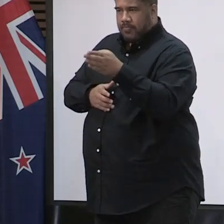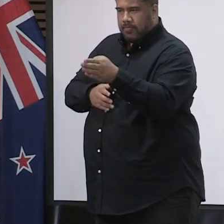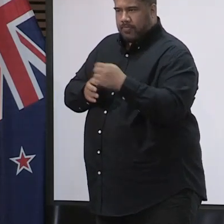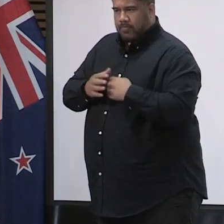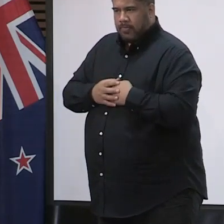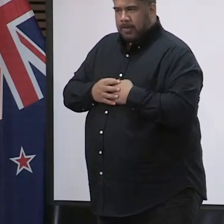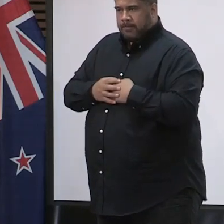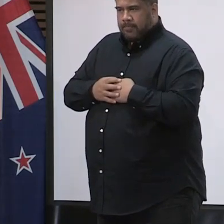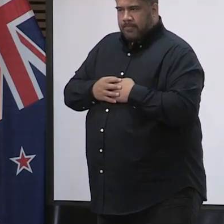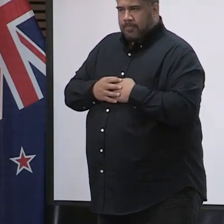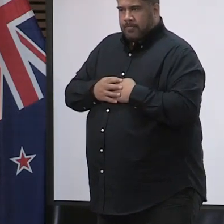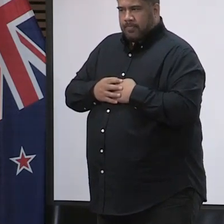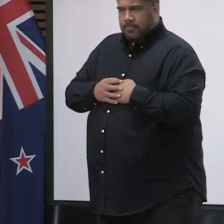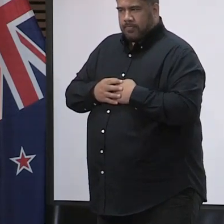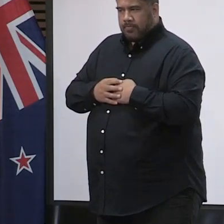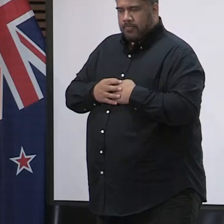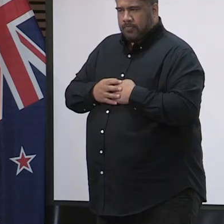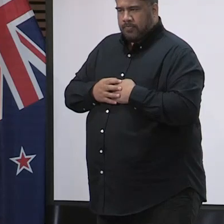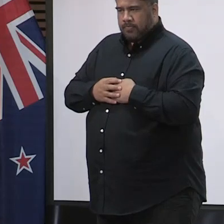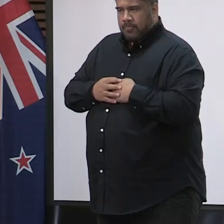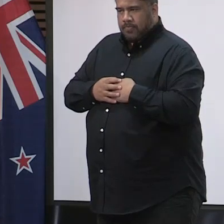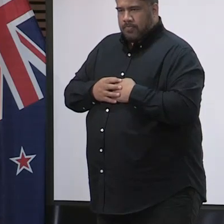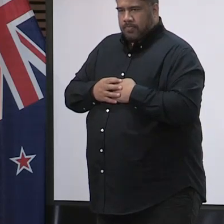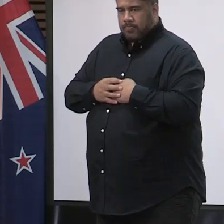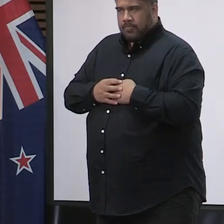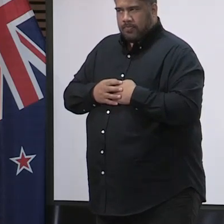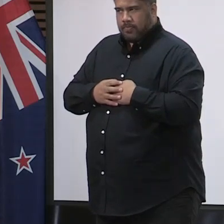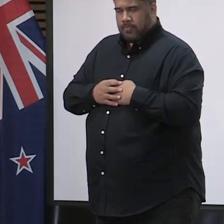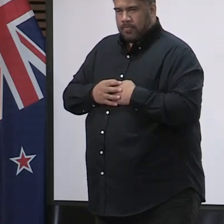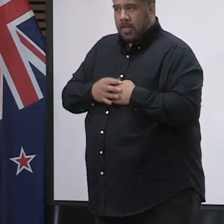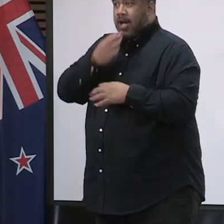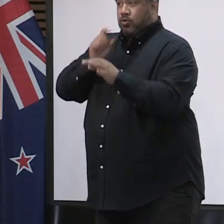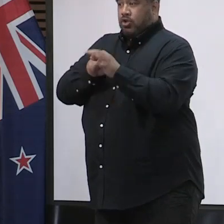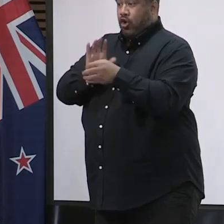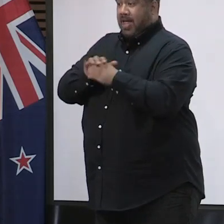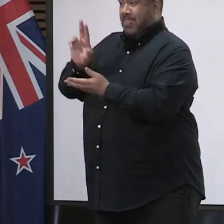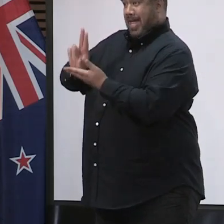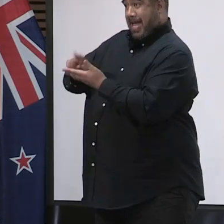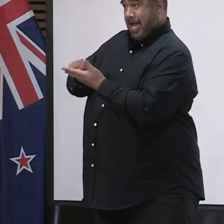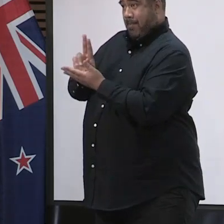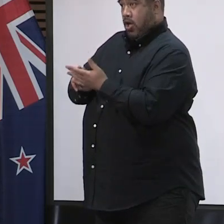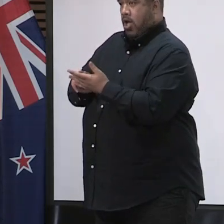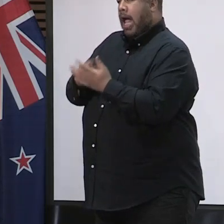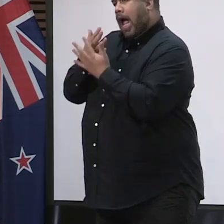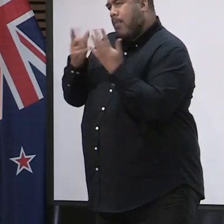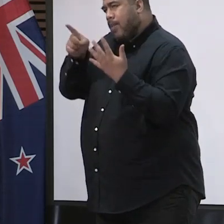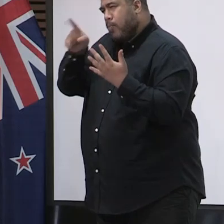On the app, will